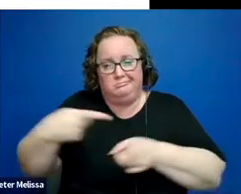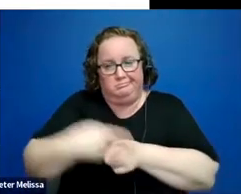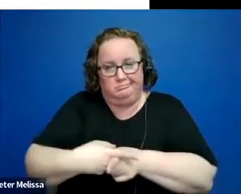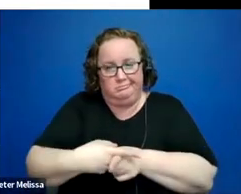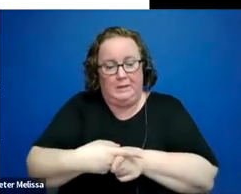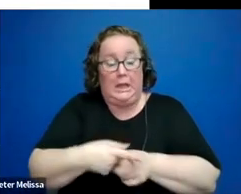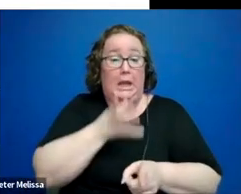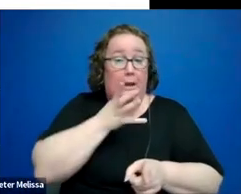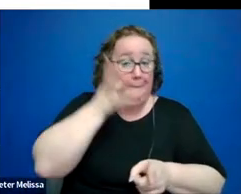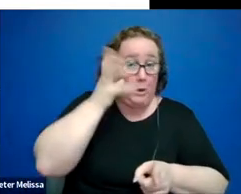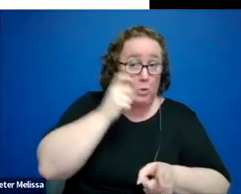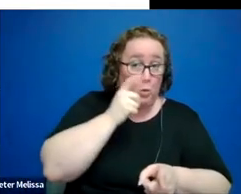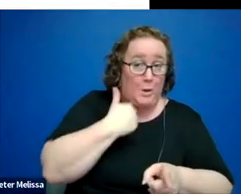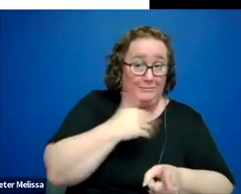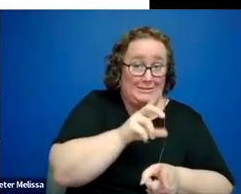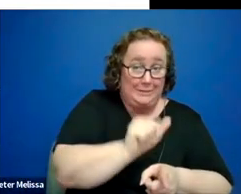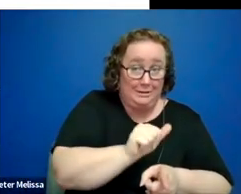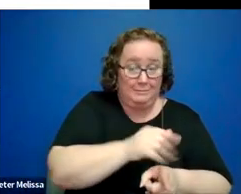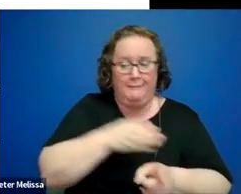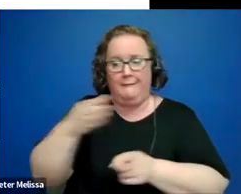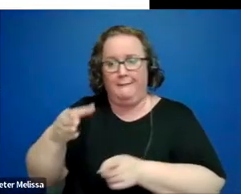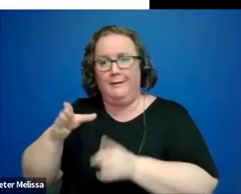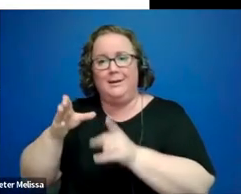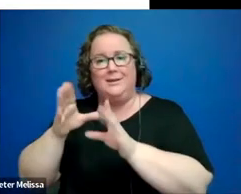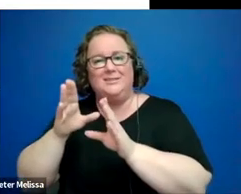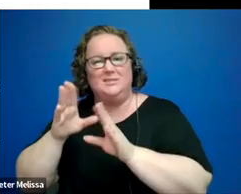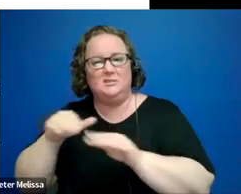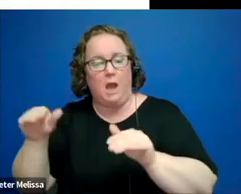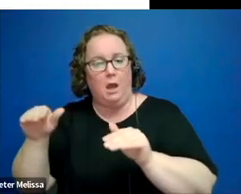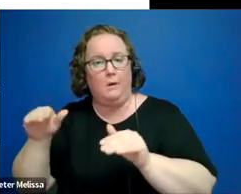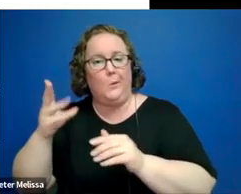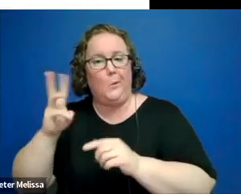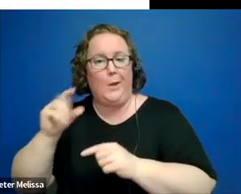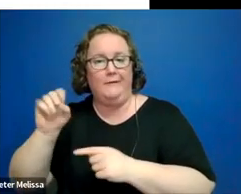disabilities and the child welfare system. Disabled